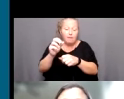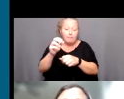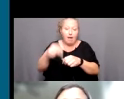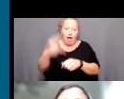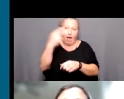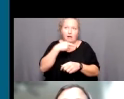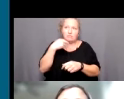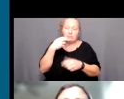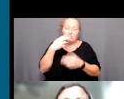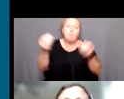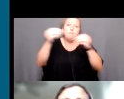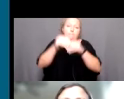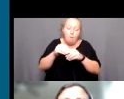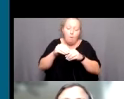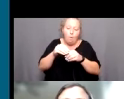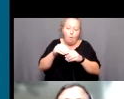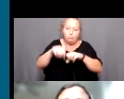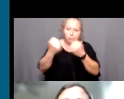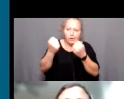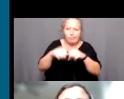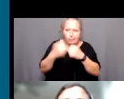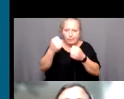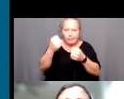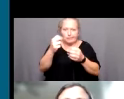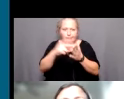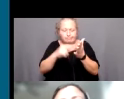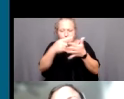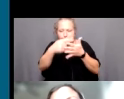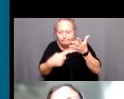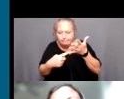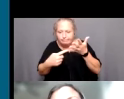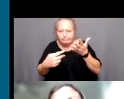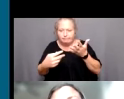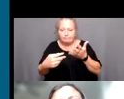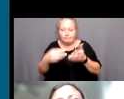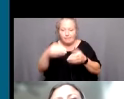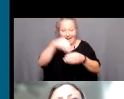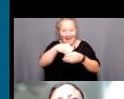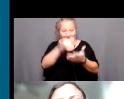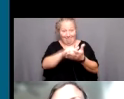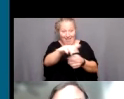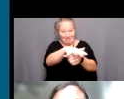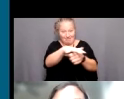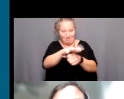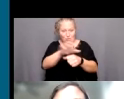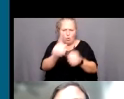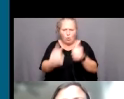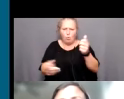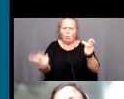and within those, where are the worst actors? So